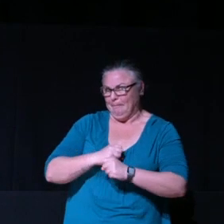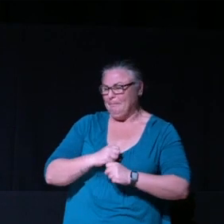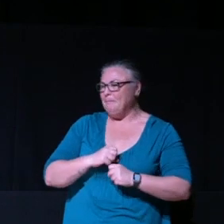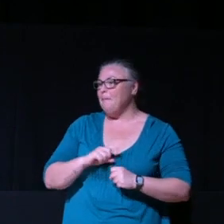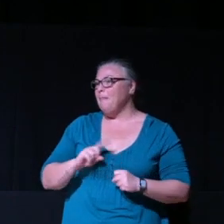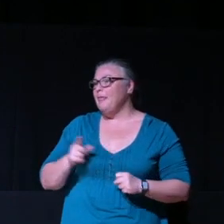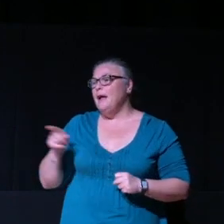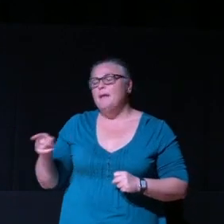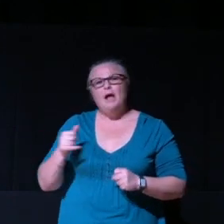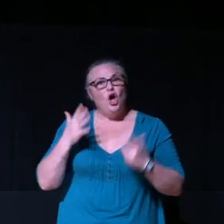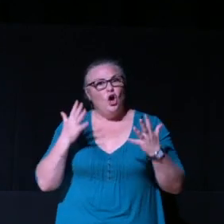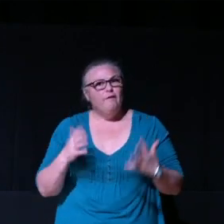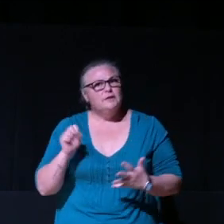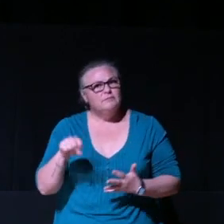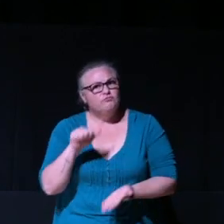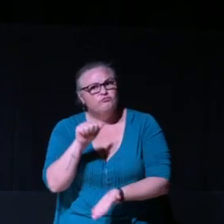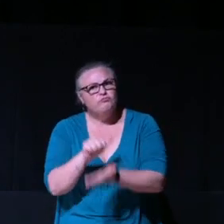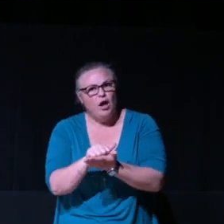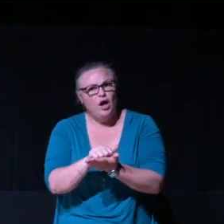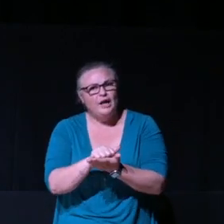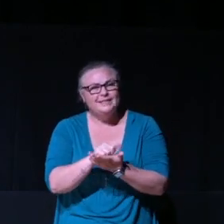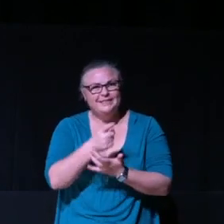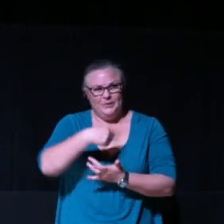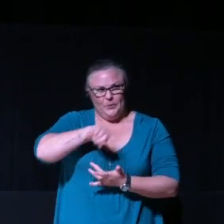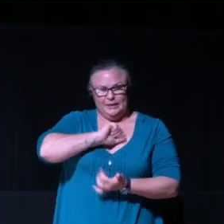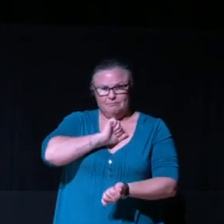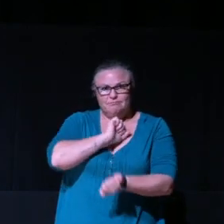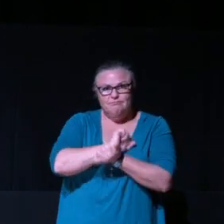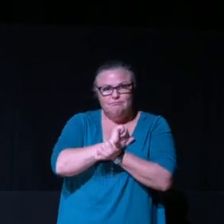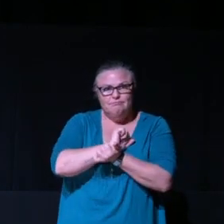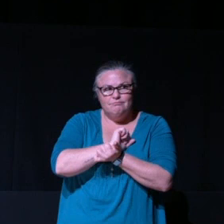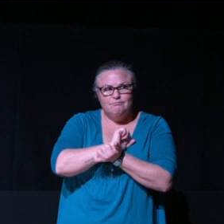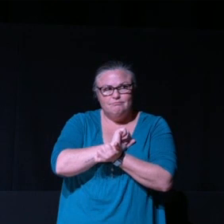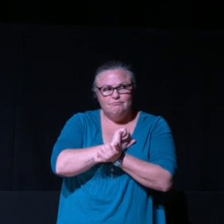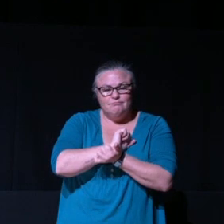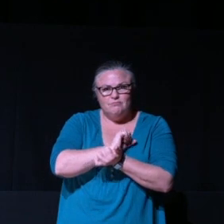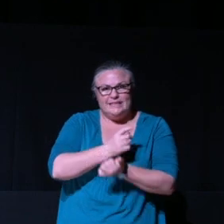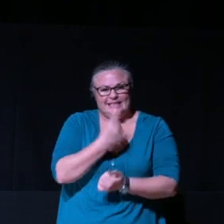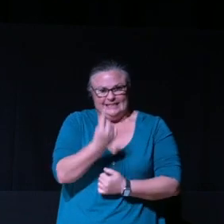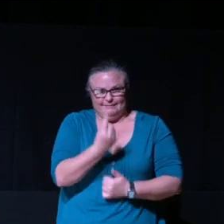like often we get stuck in the individual you know in the individual responsibility and the